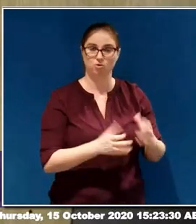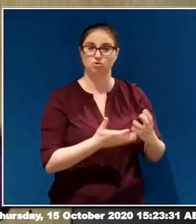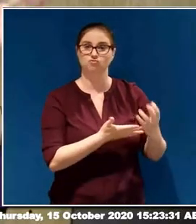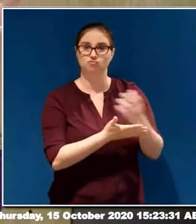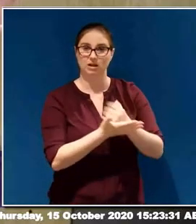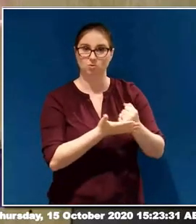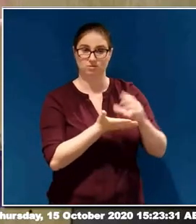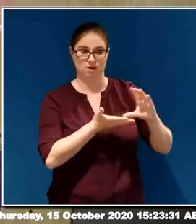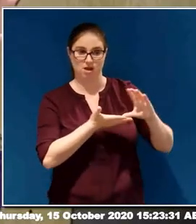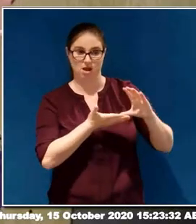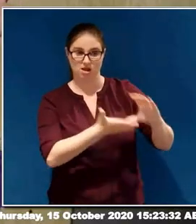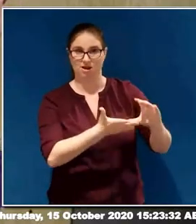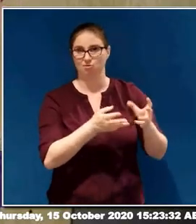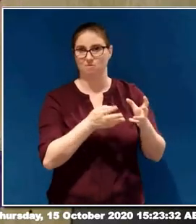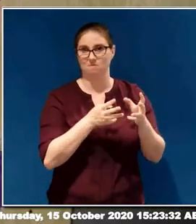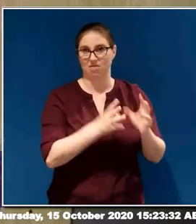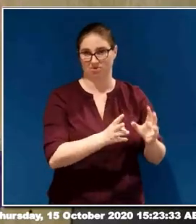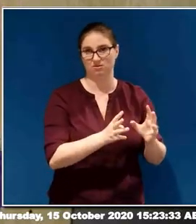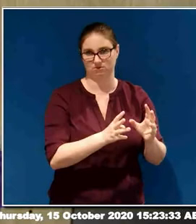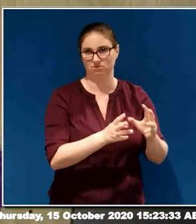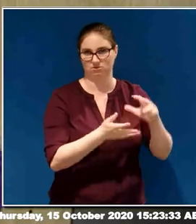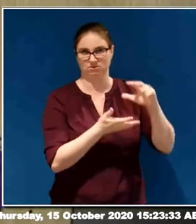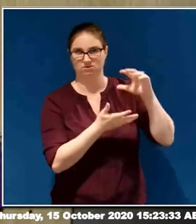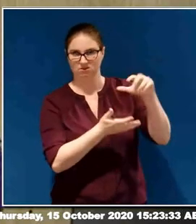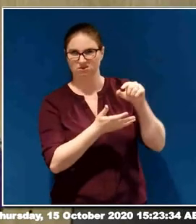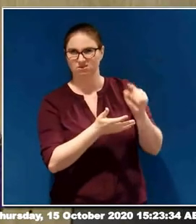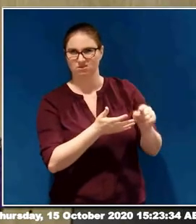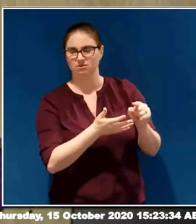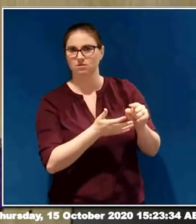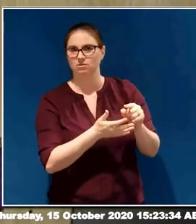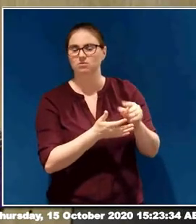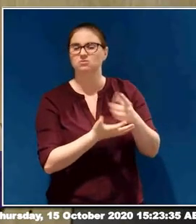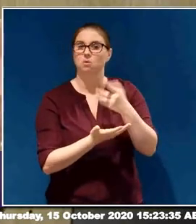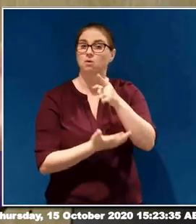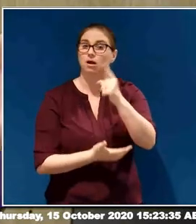So you've been hearing all week about the way that funding, disability